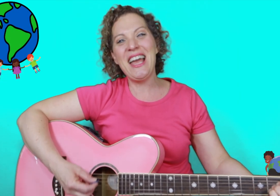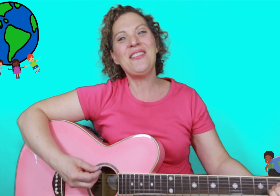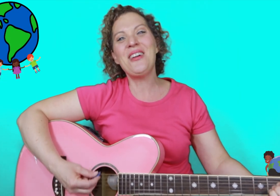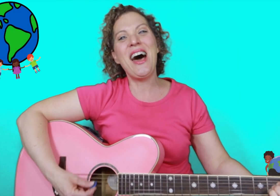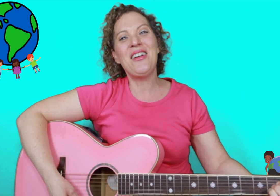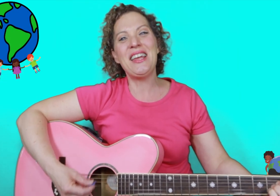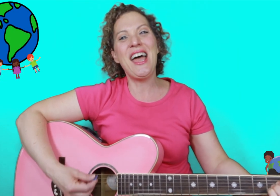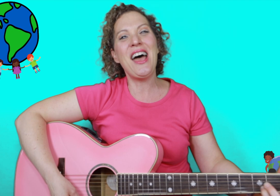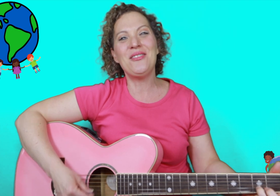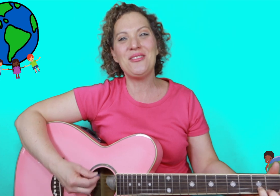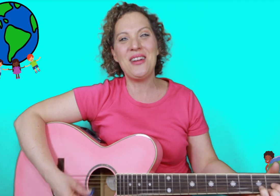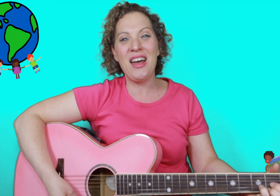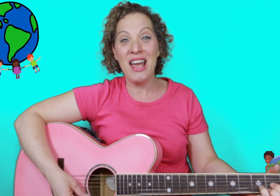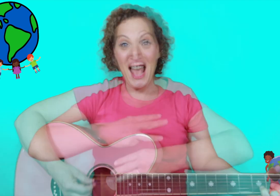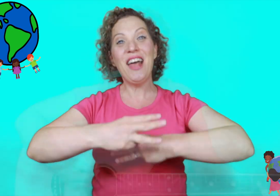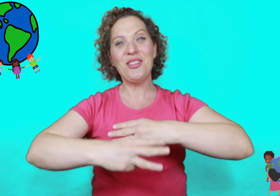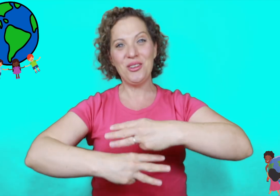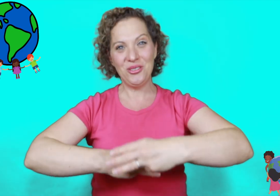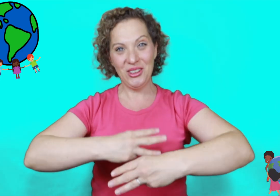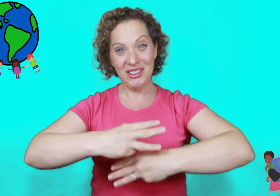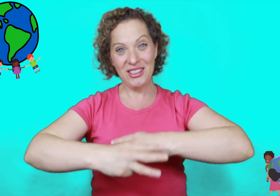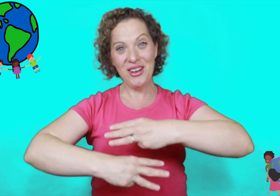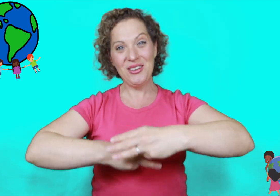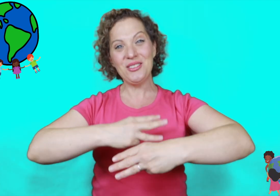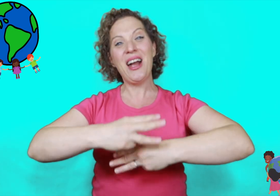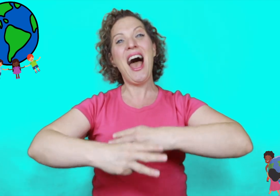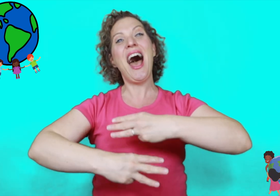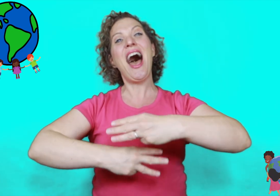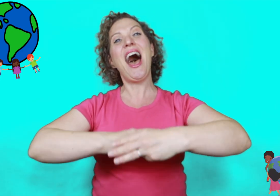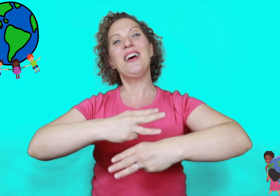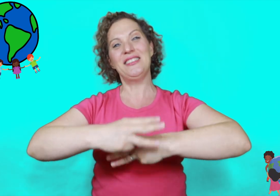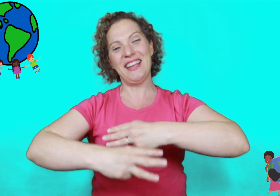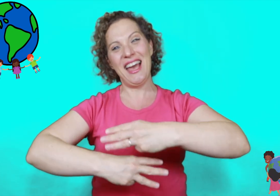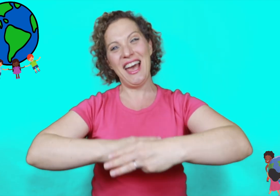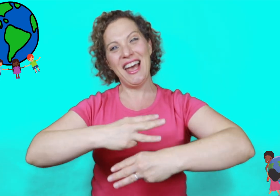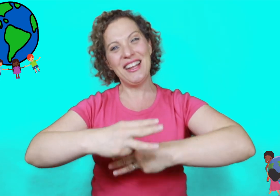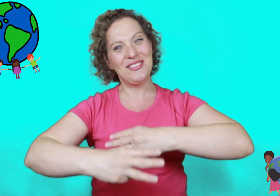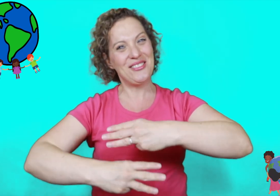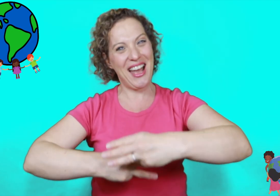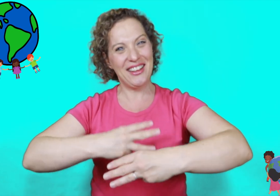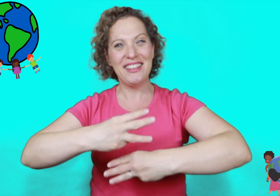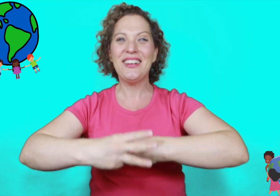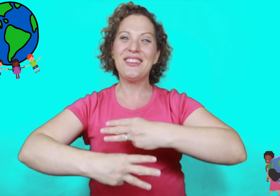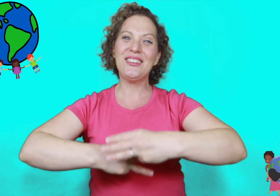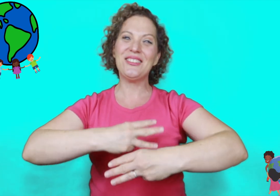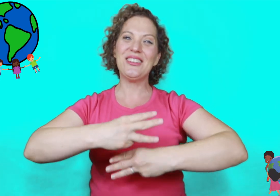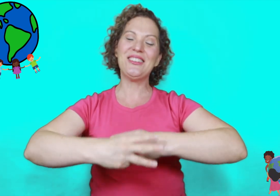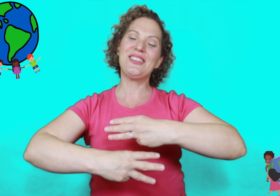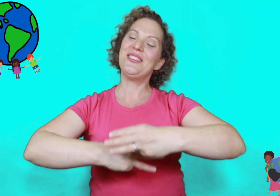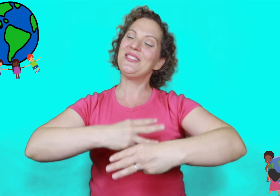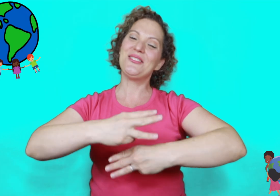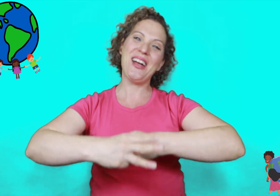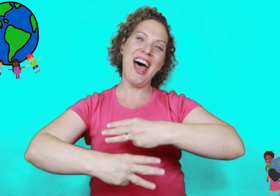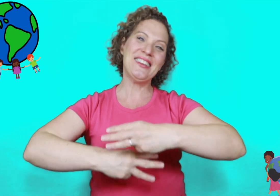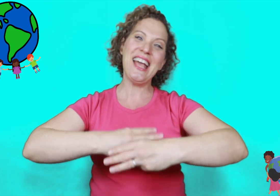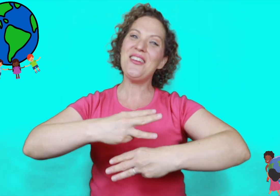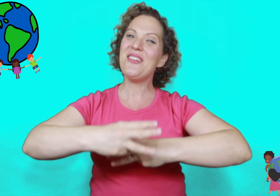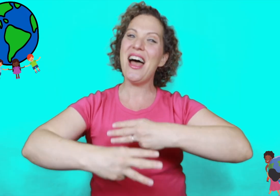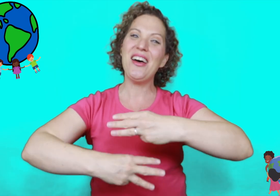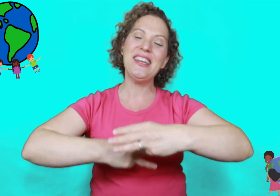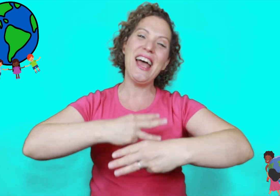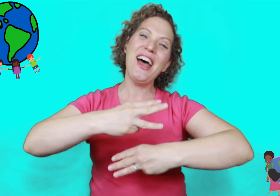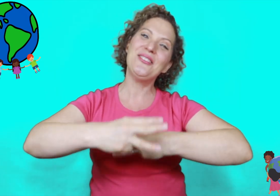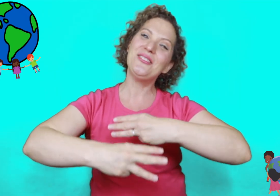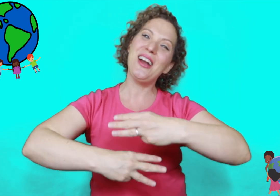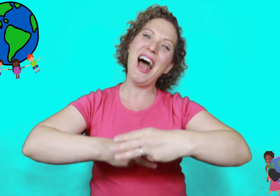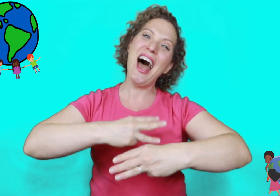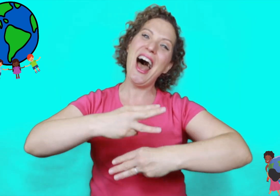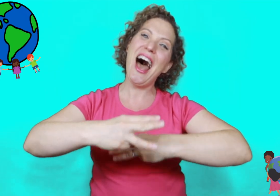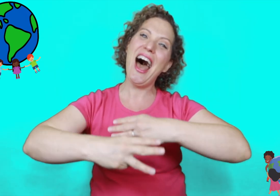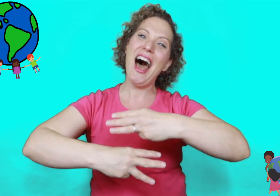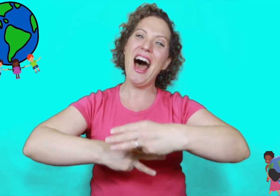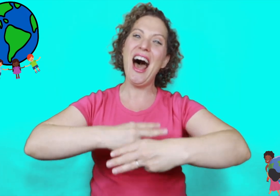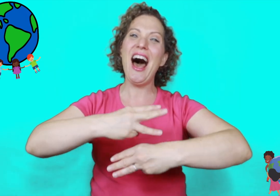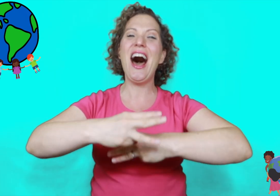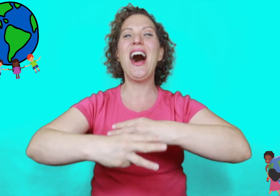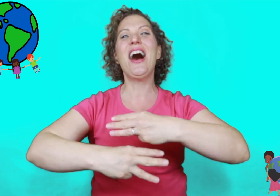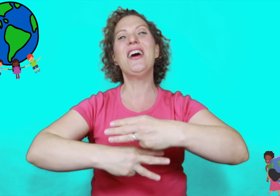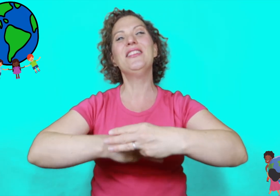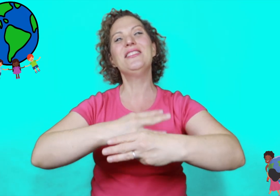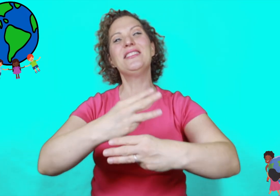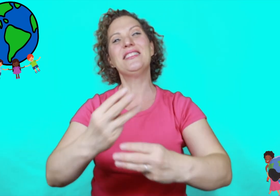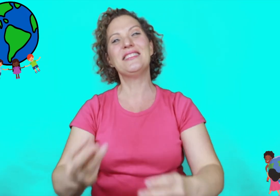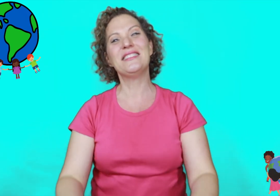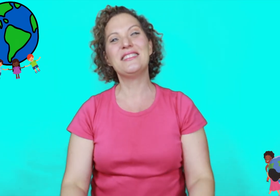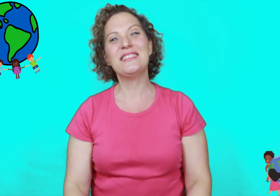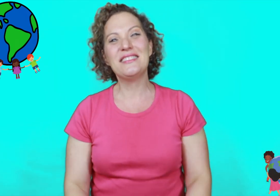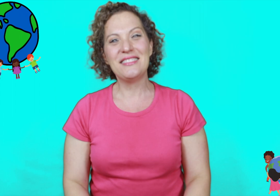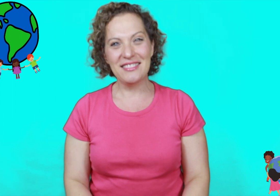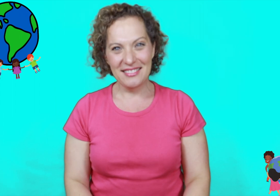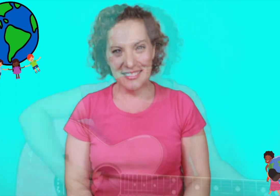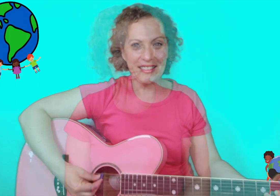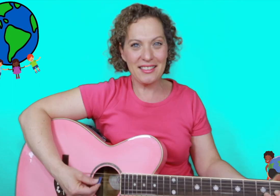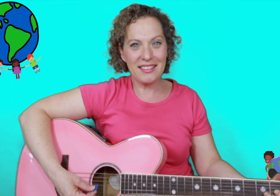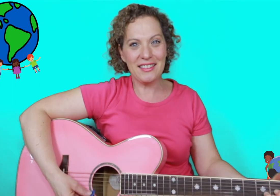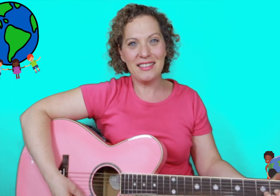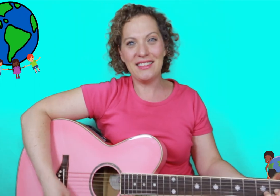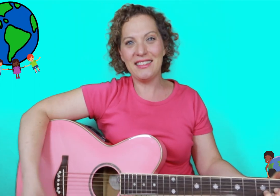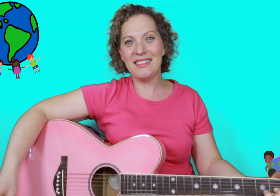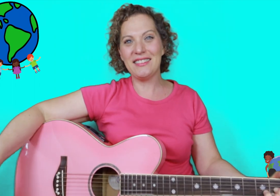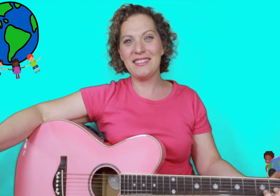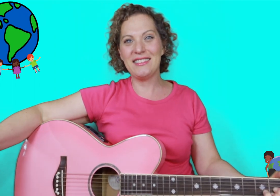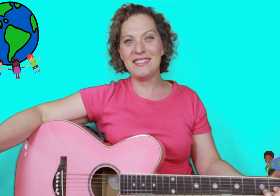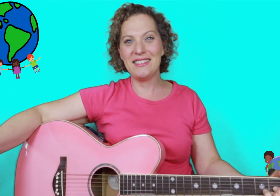and round and round and the world goes round and round the world goes round and round